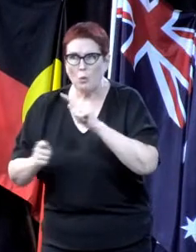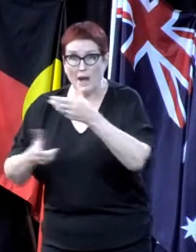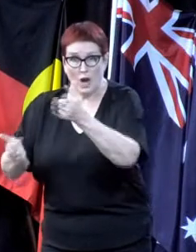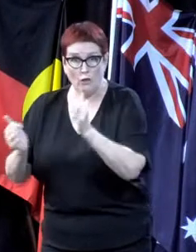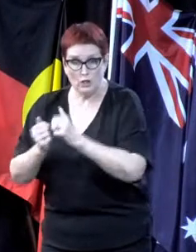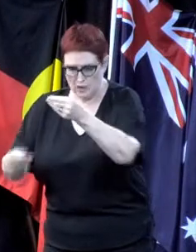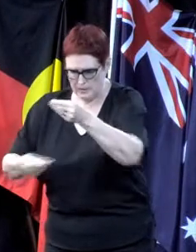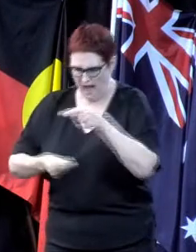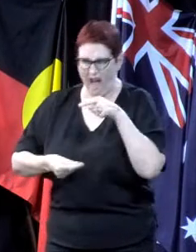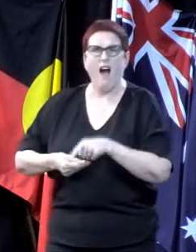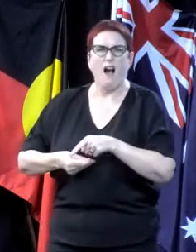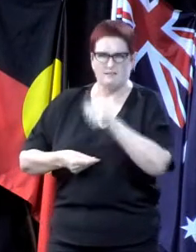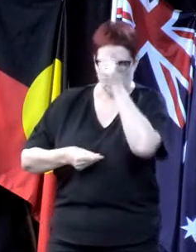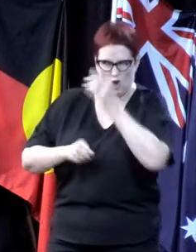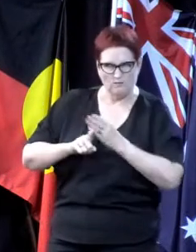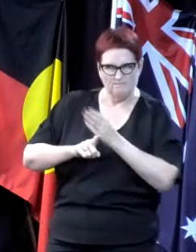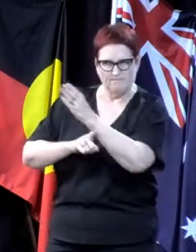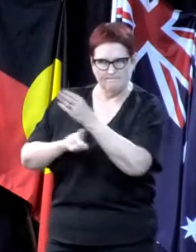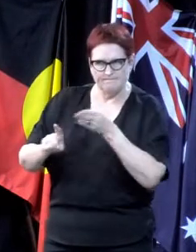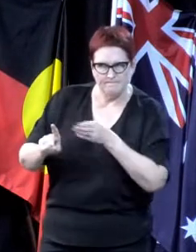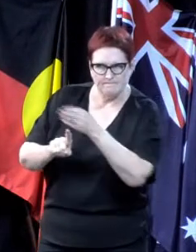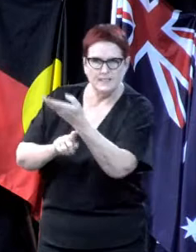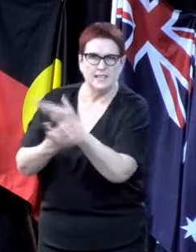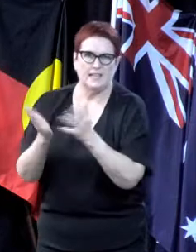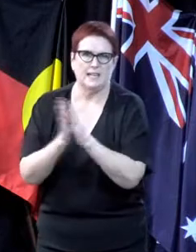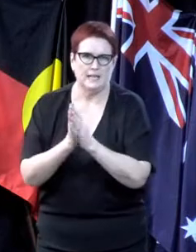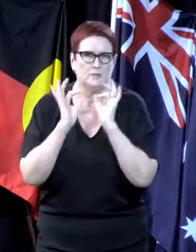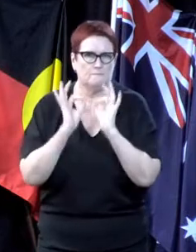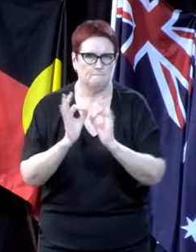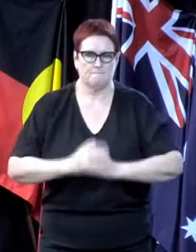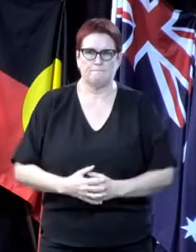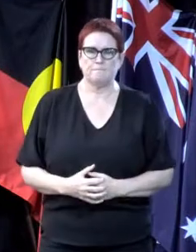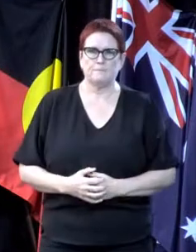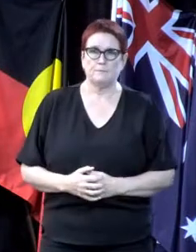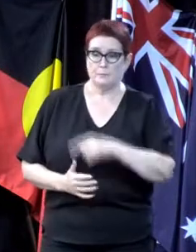And this provided the avenue for students